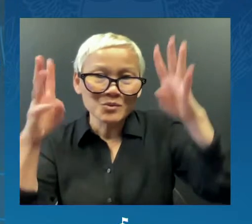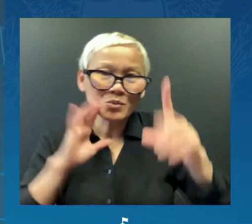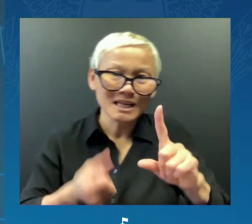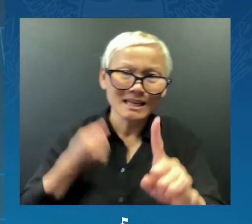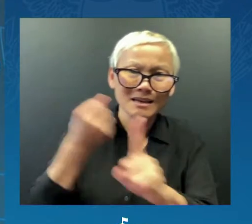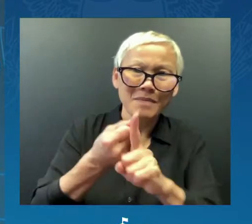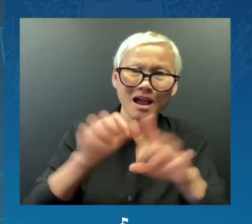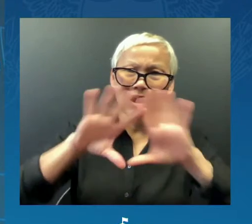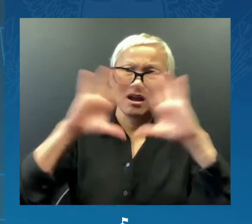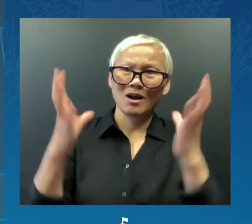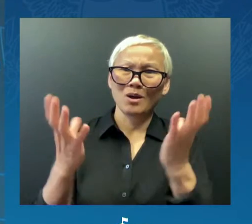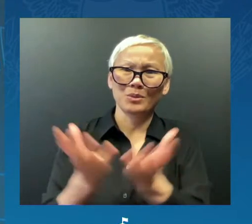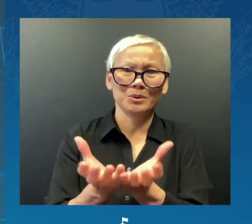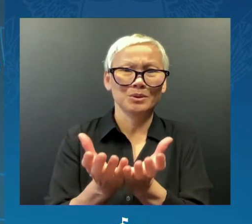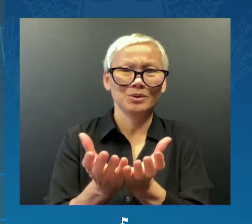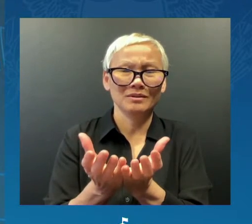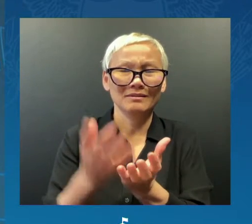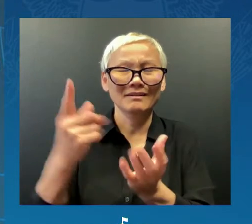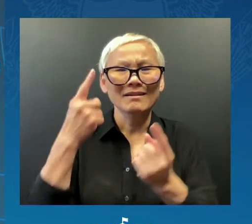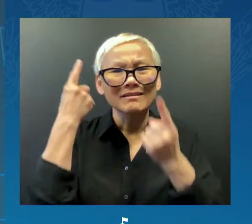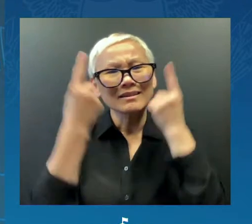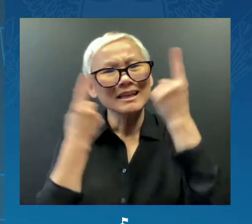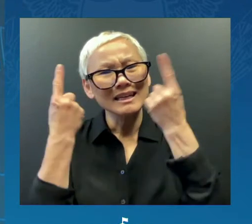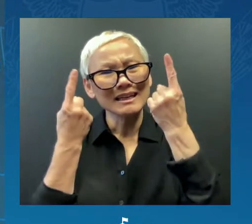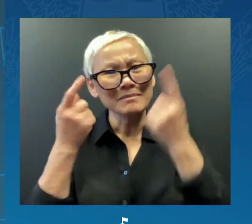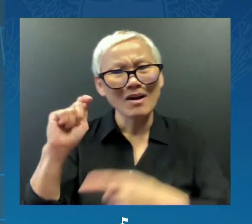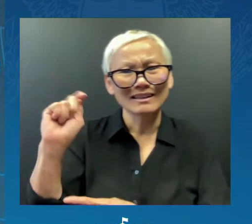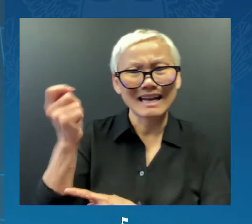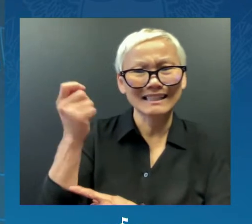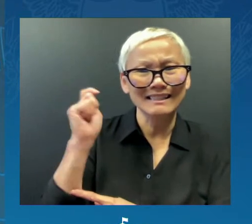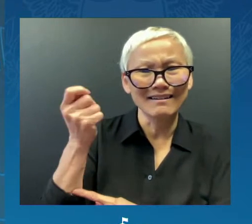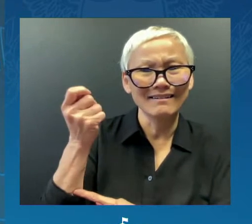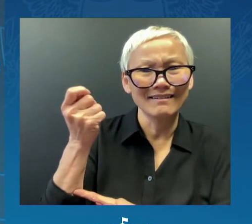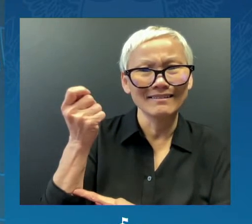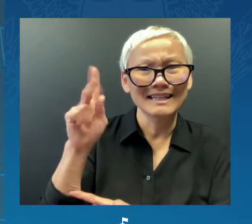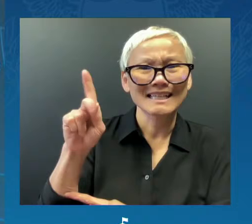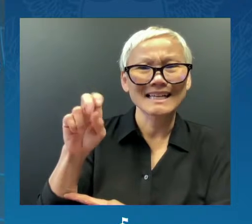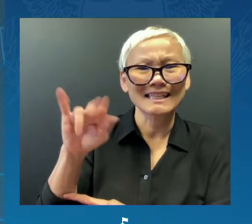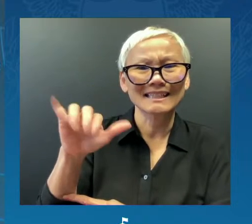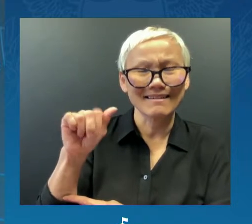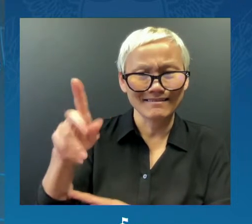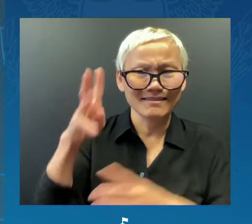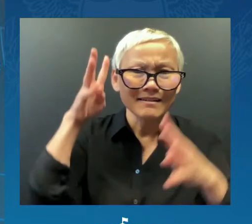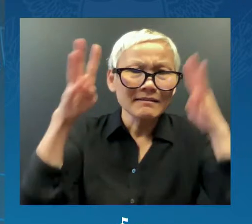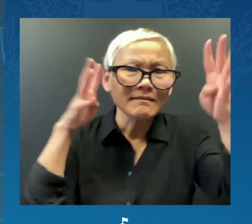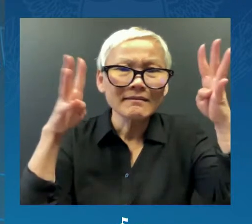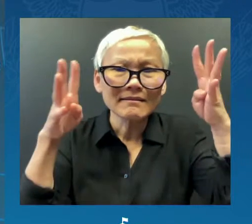who created a local mobile payment system that transformed global payment systems;